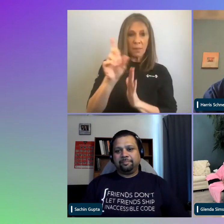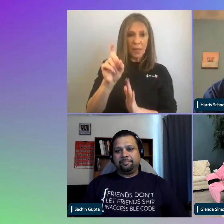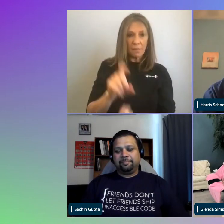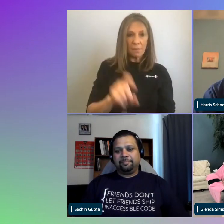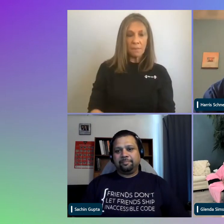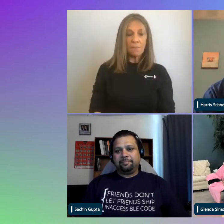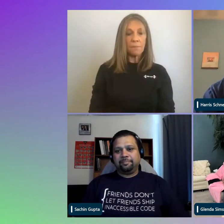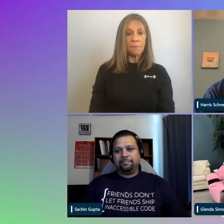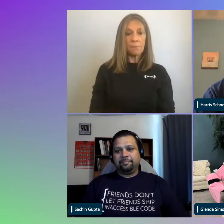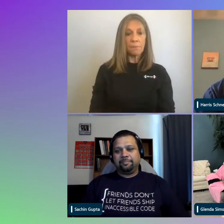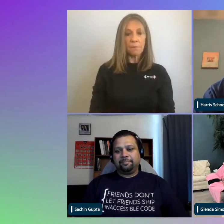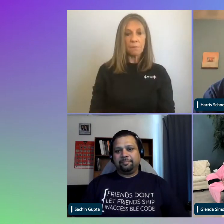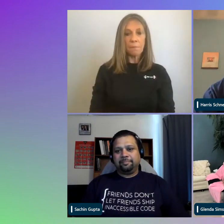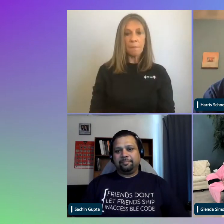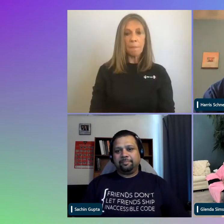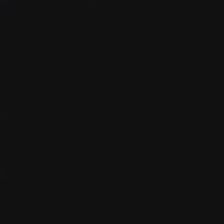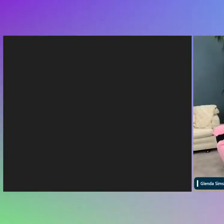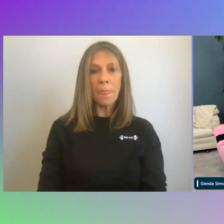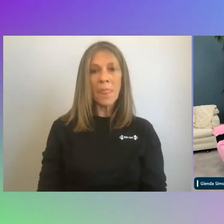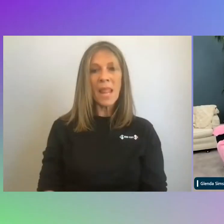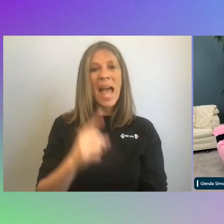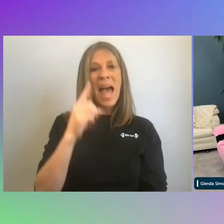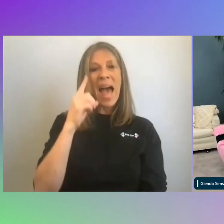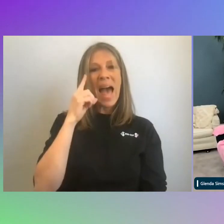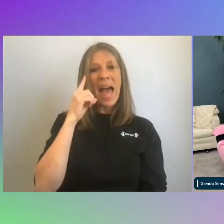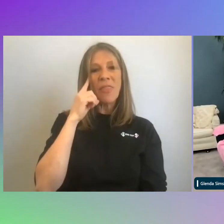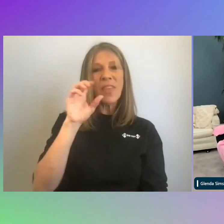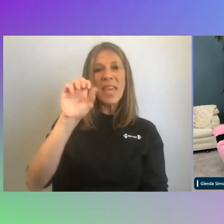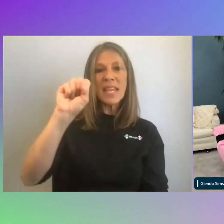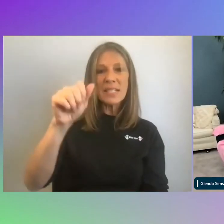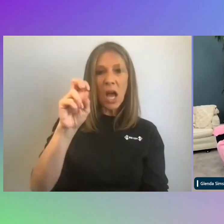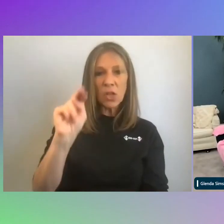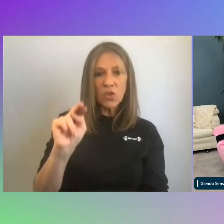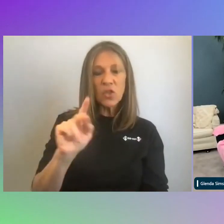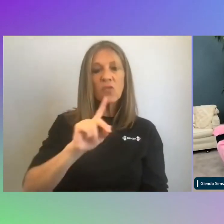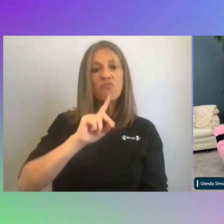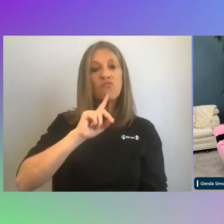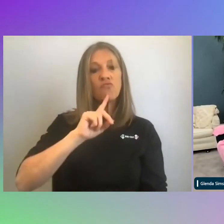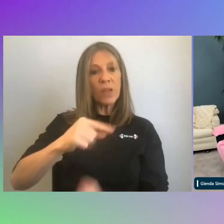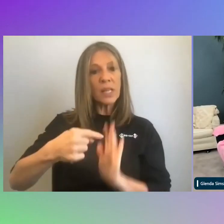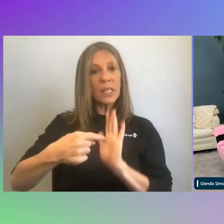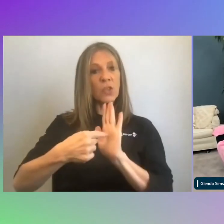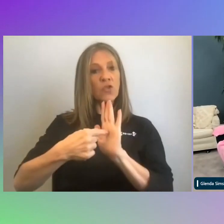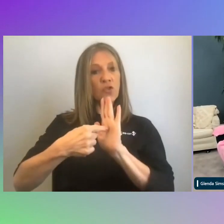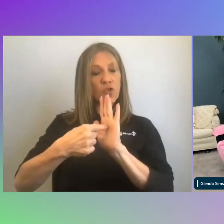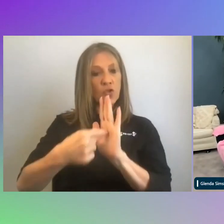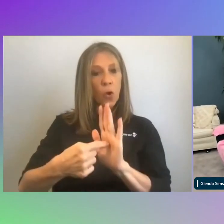at. Um, I think that Sachin really showed, um, what where I